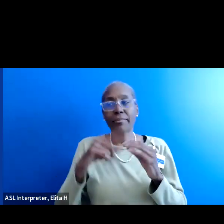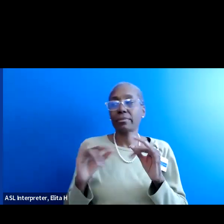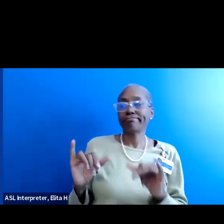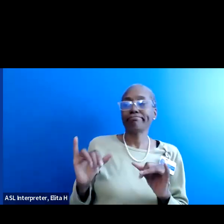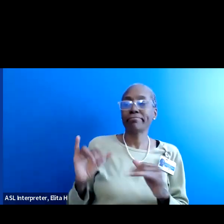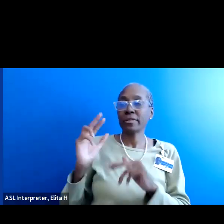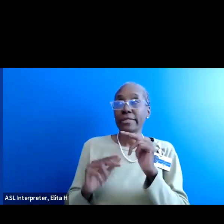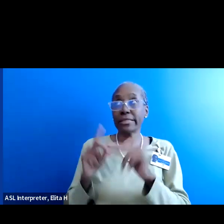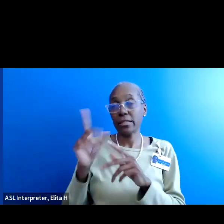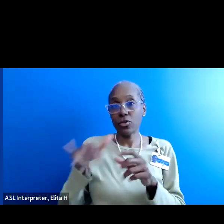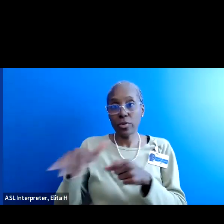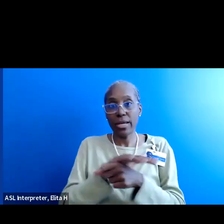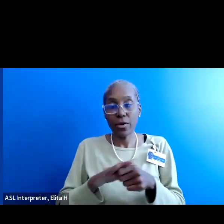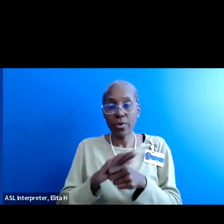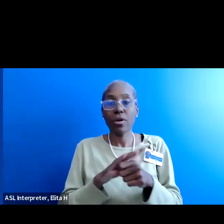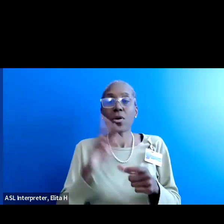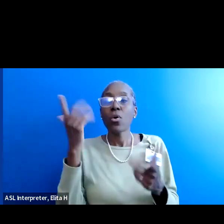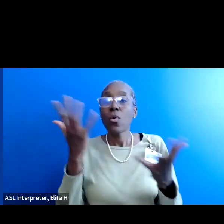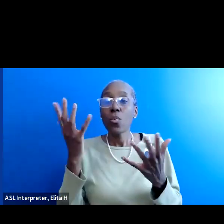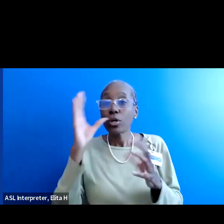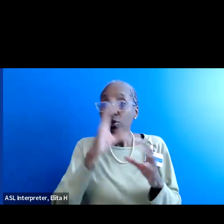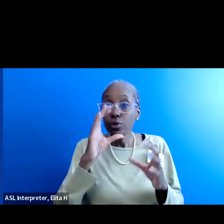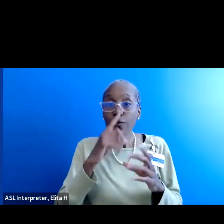facilities in your area, what to look for during your visit, and so on.